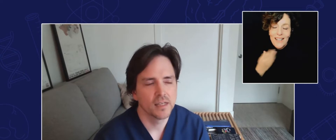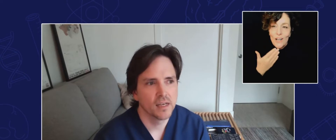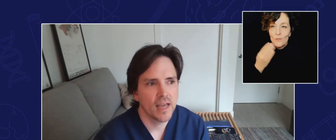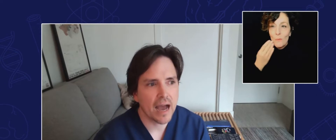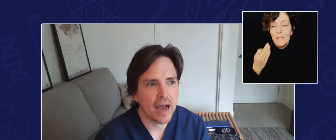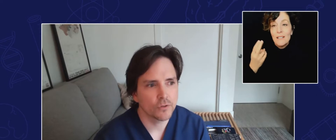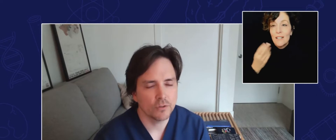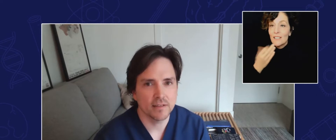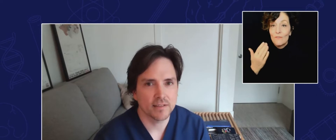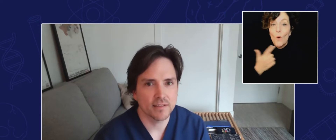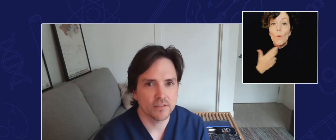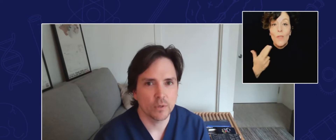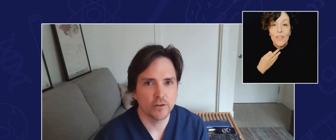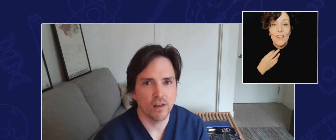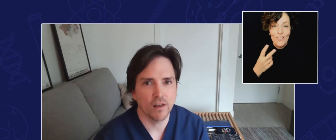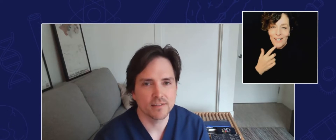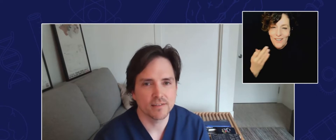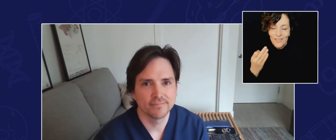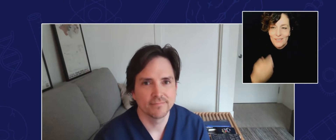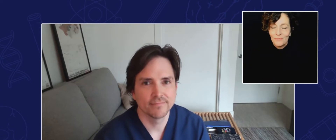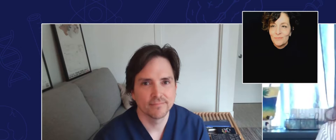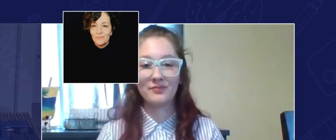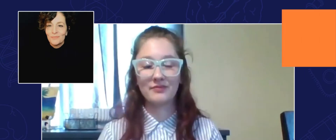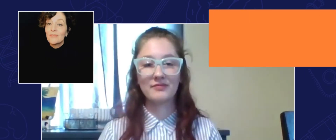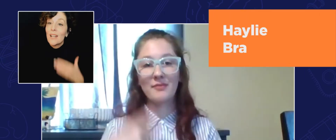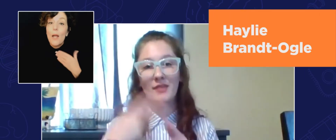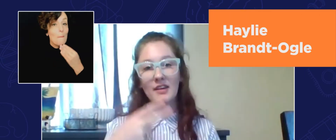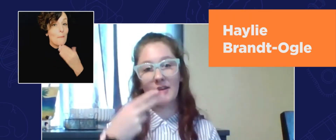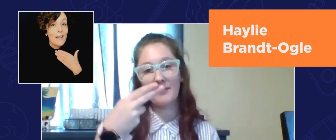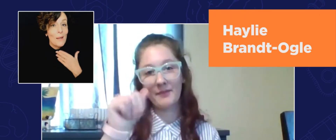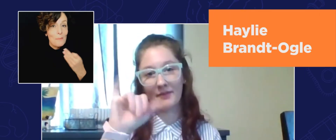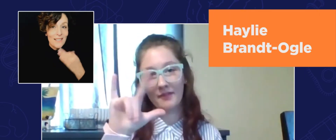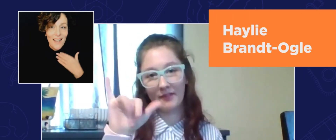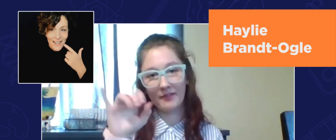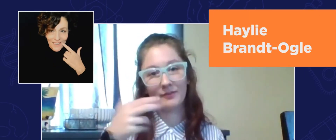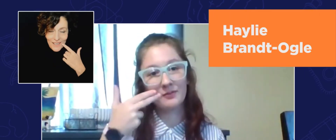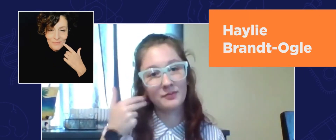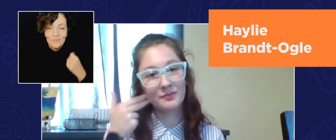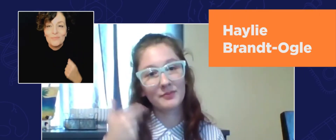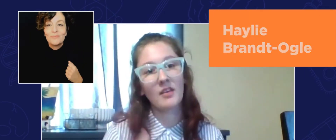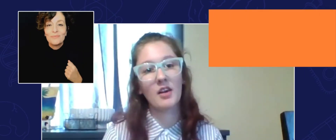how to be successful with hearing loss. [HAYLIE]: My name is Haylie (name sign).